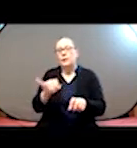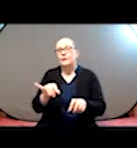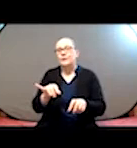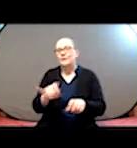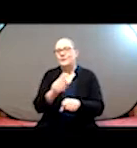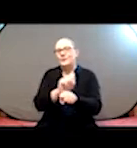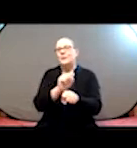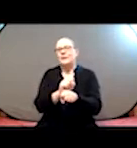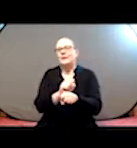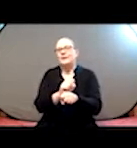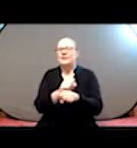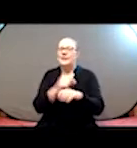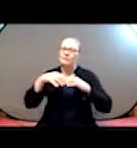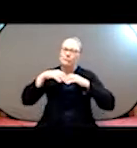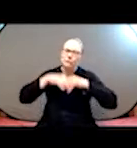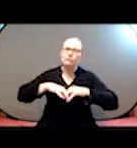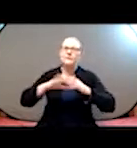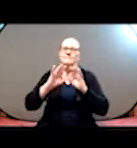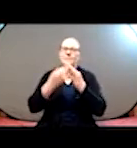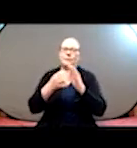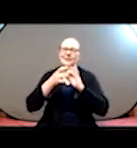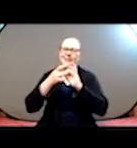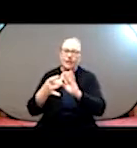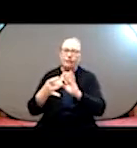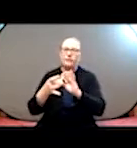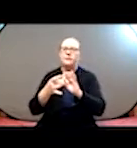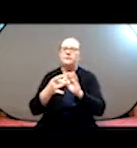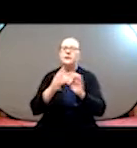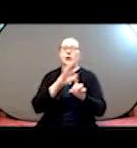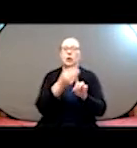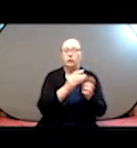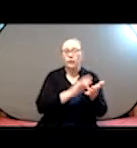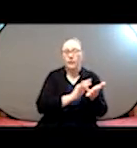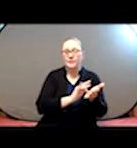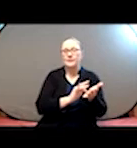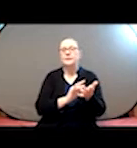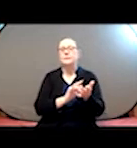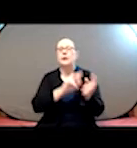family and personal connectivity to both cultural medicine, but also issues related to disability.